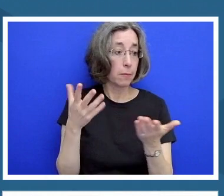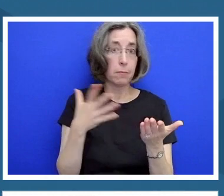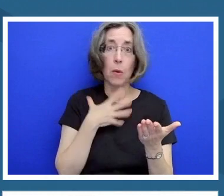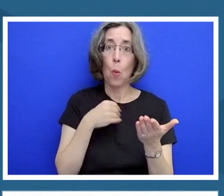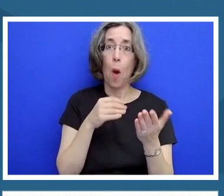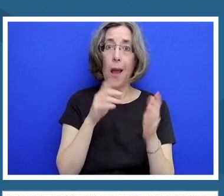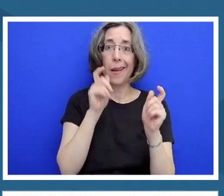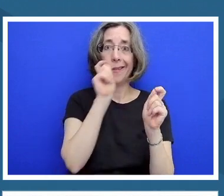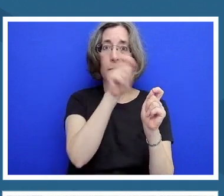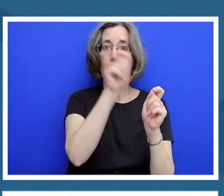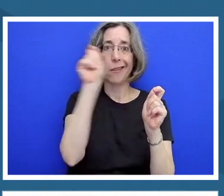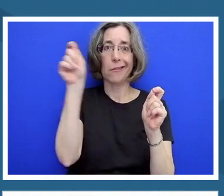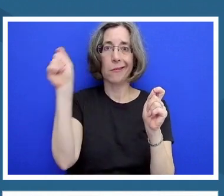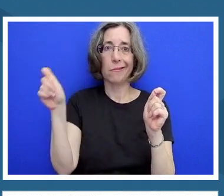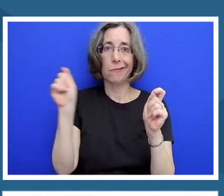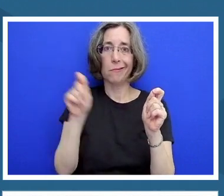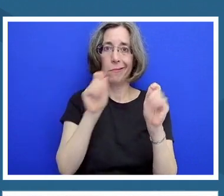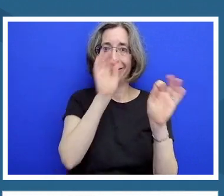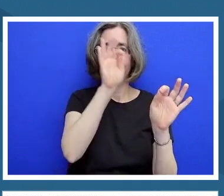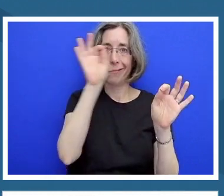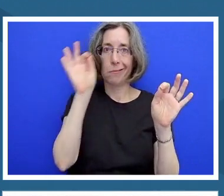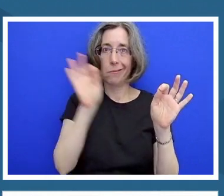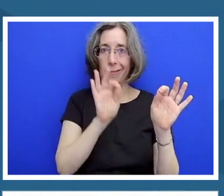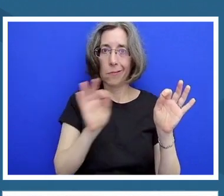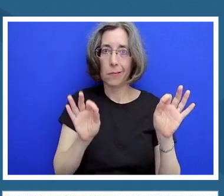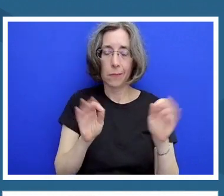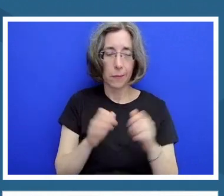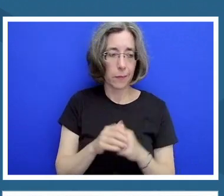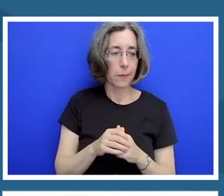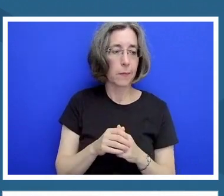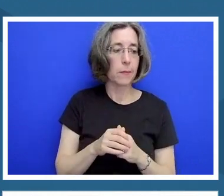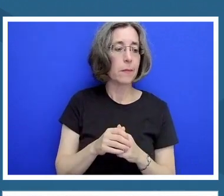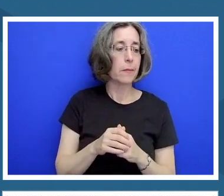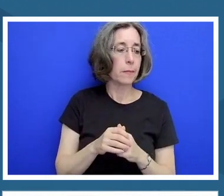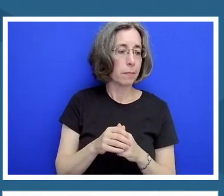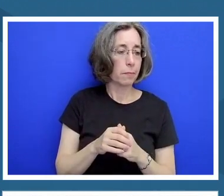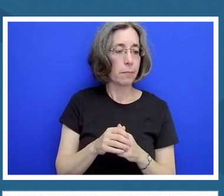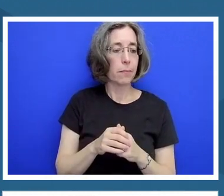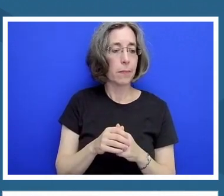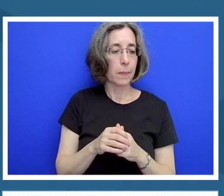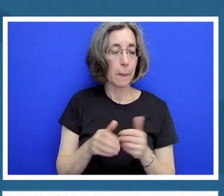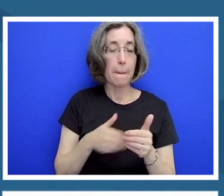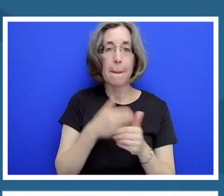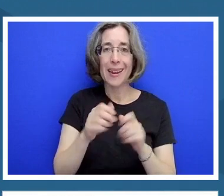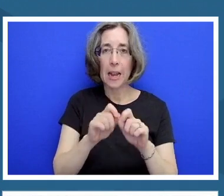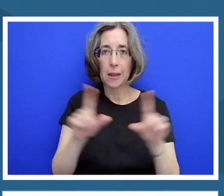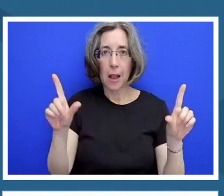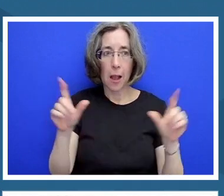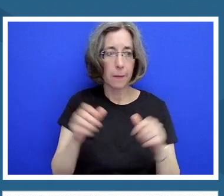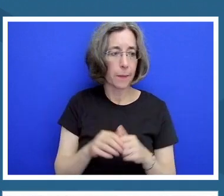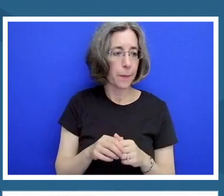there are tools for helping uh students